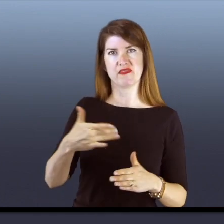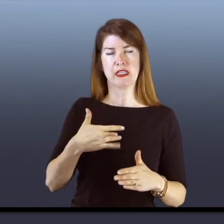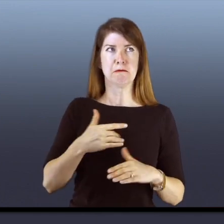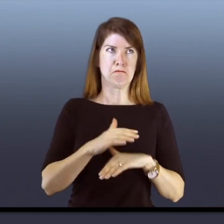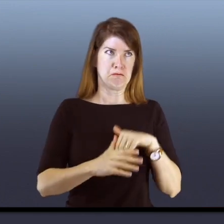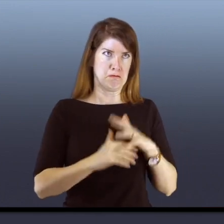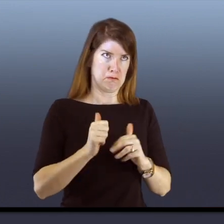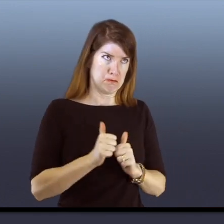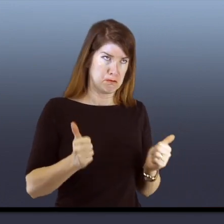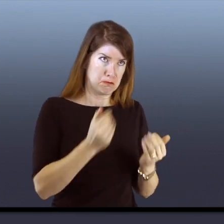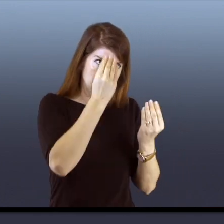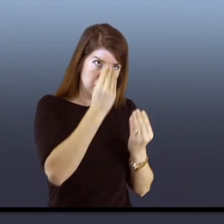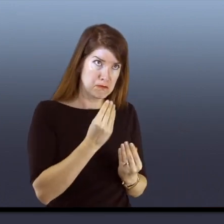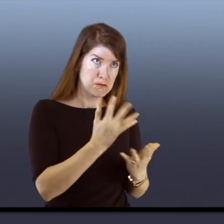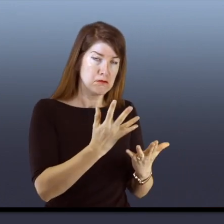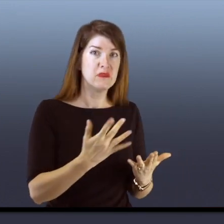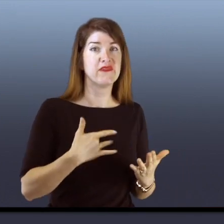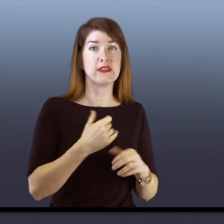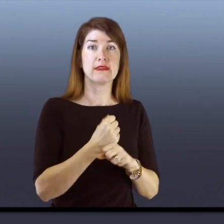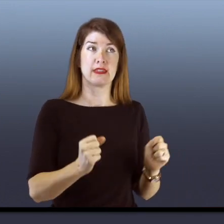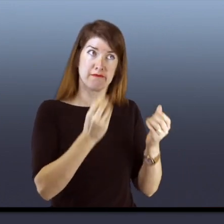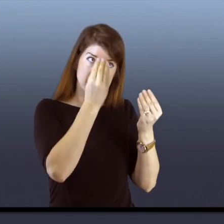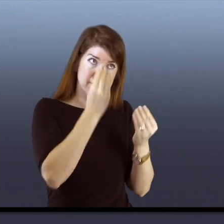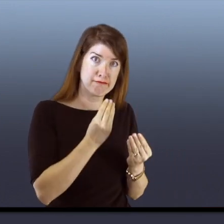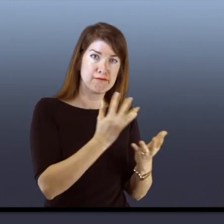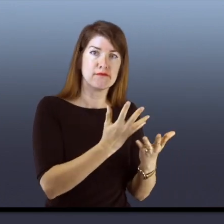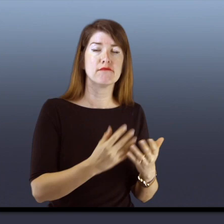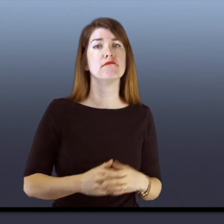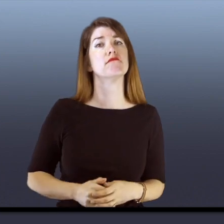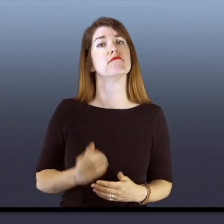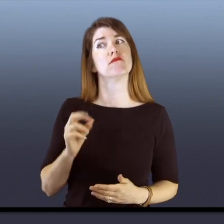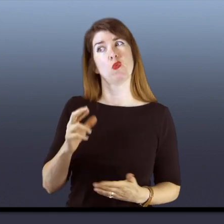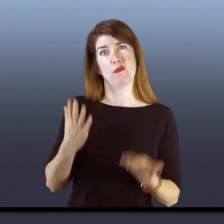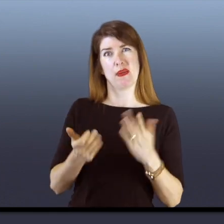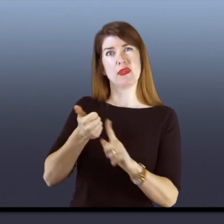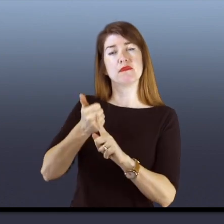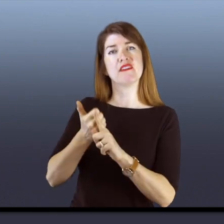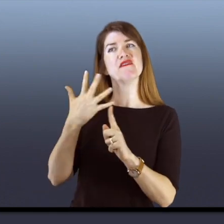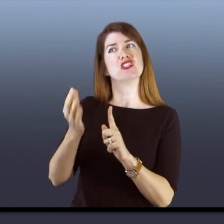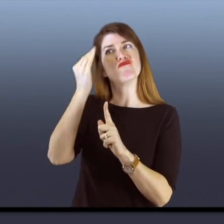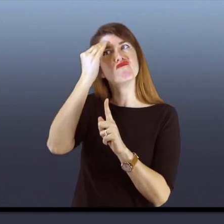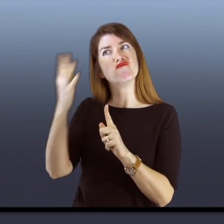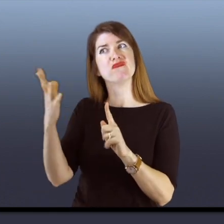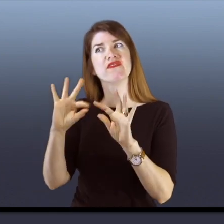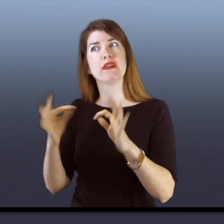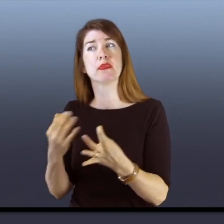or they may have told a family member and a family member may not have believed that the abuse or trauma occurred.